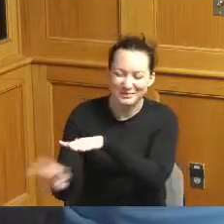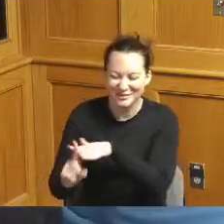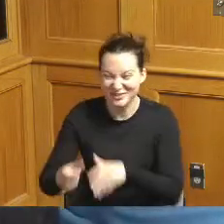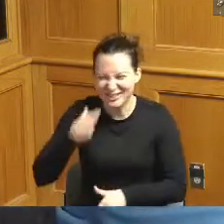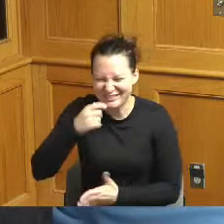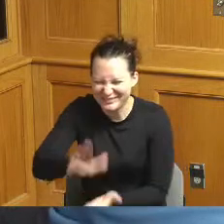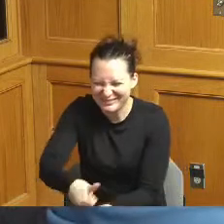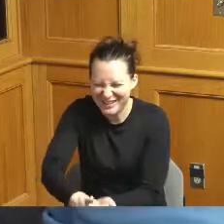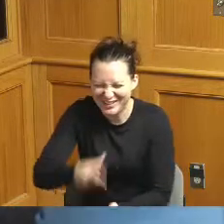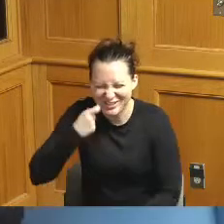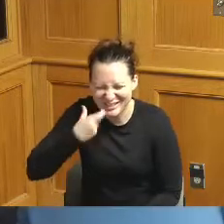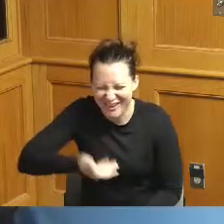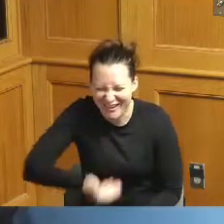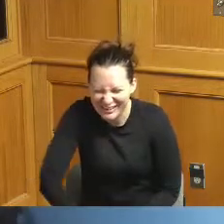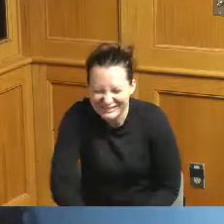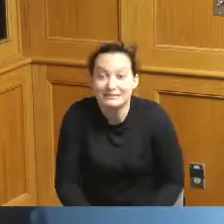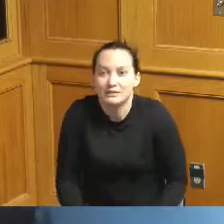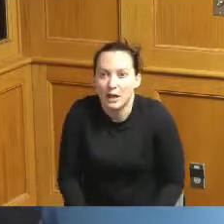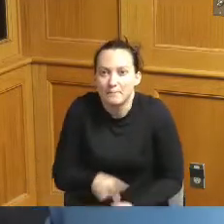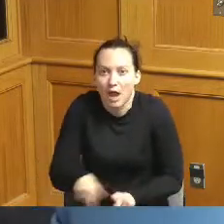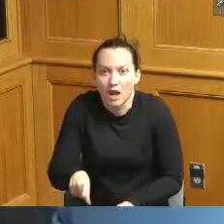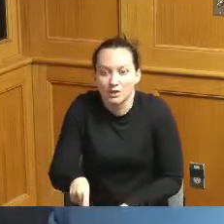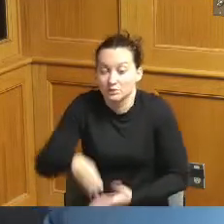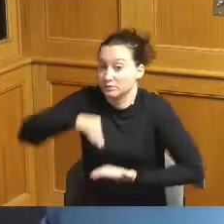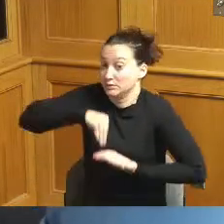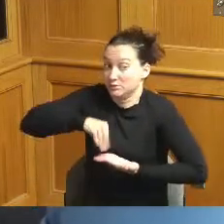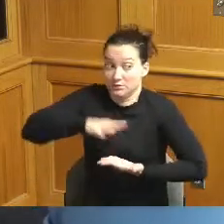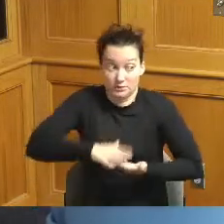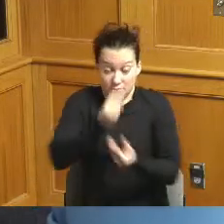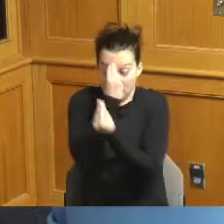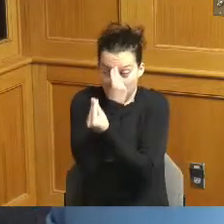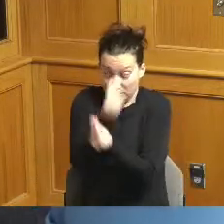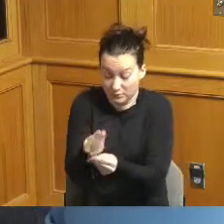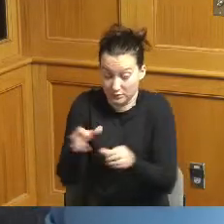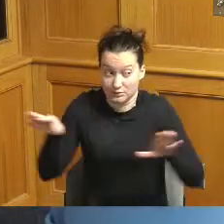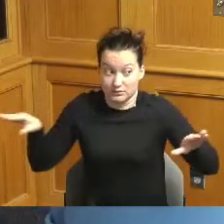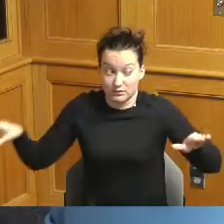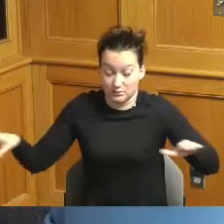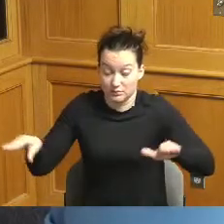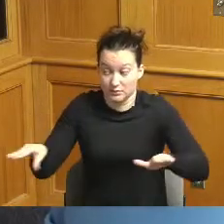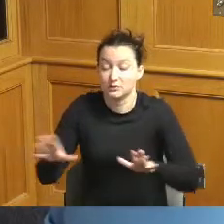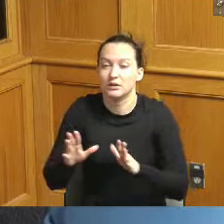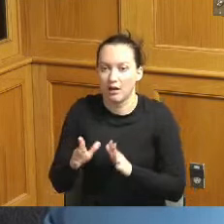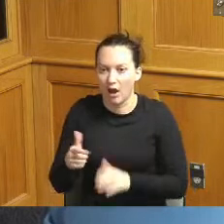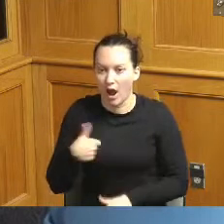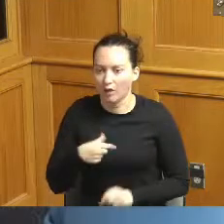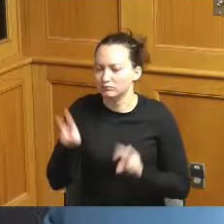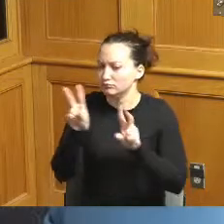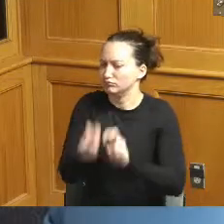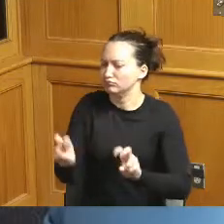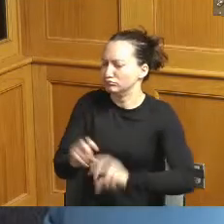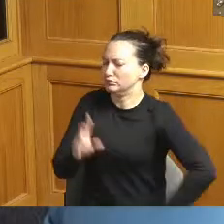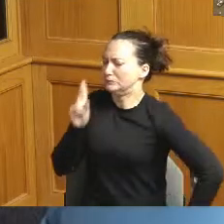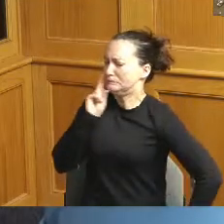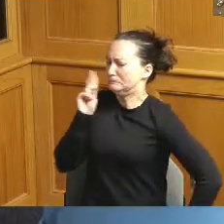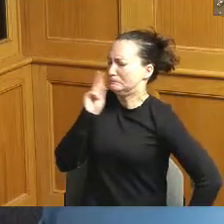right but I want to put on record that I want I'm gonna definitely look at that and see if there's